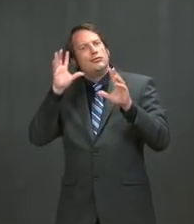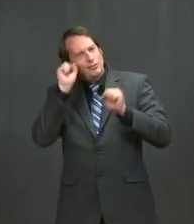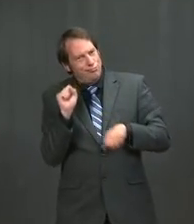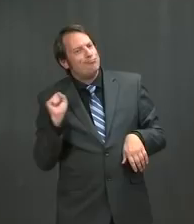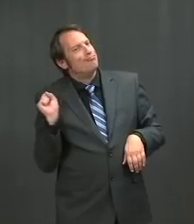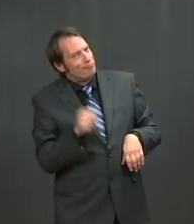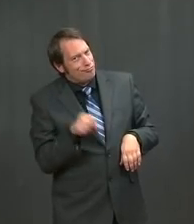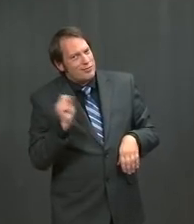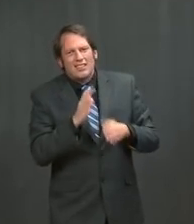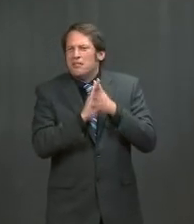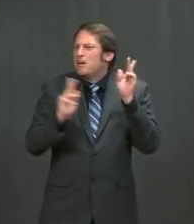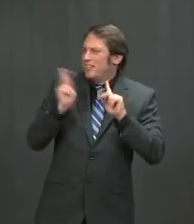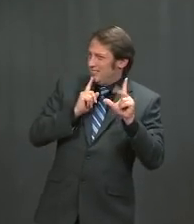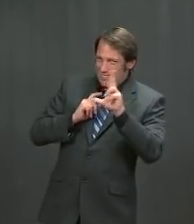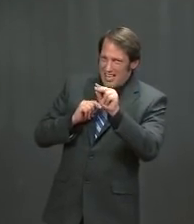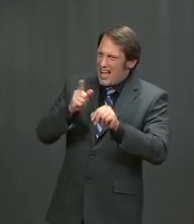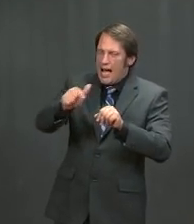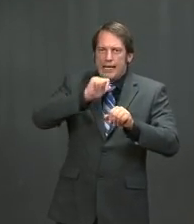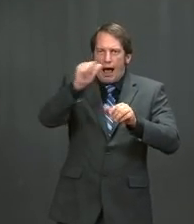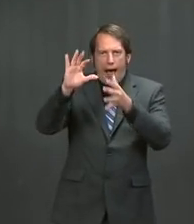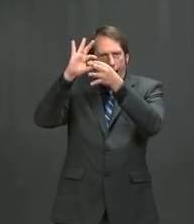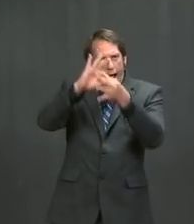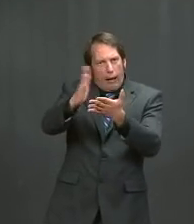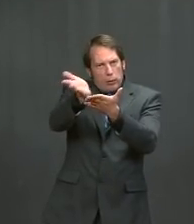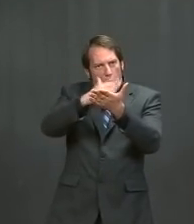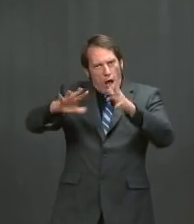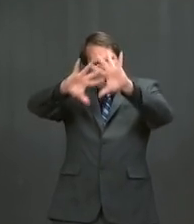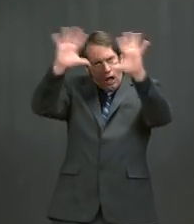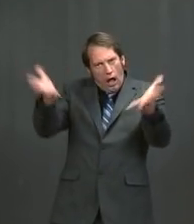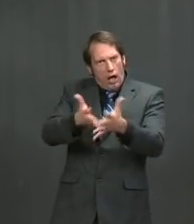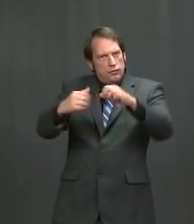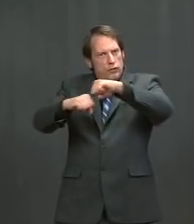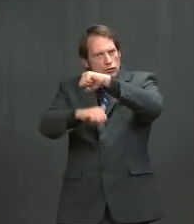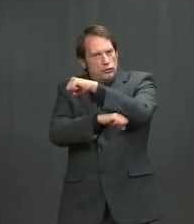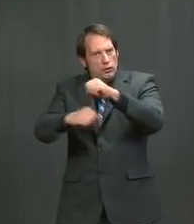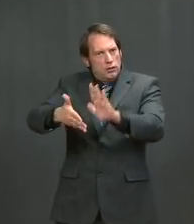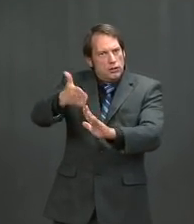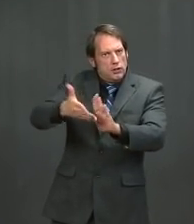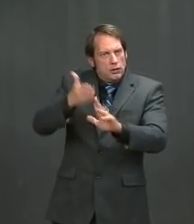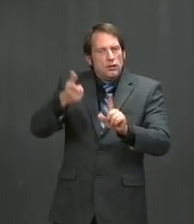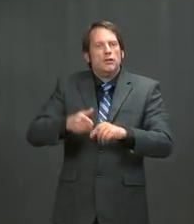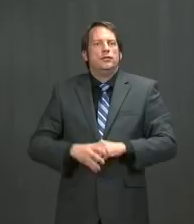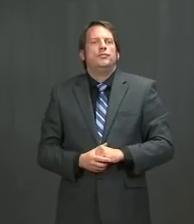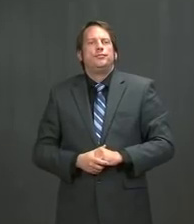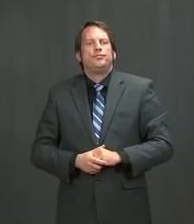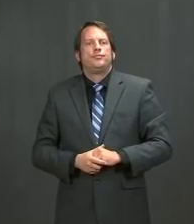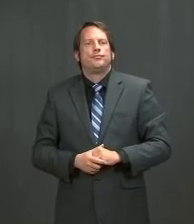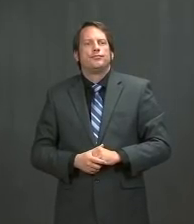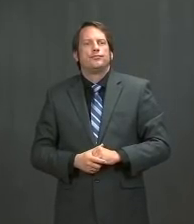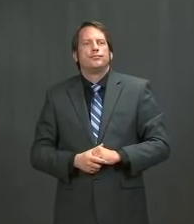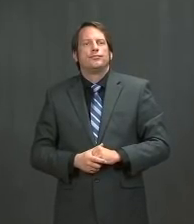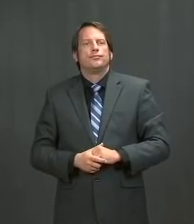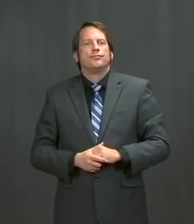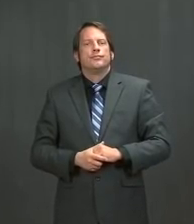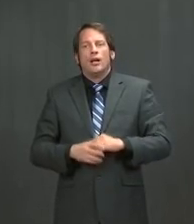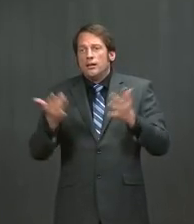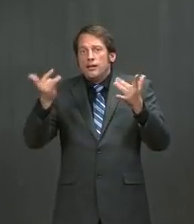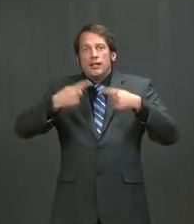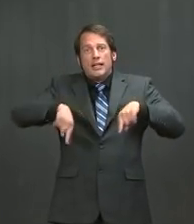with disabilities at home so people can go back into the workforce -- some of those 2 million women who have left the workforce during the pandemic --